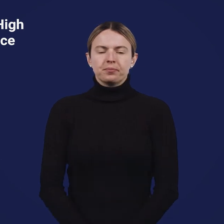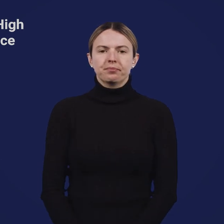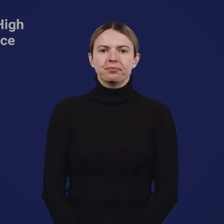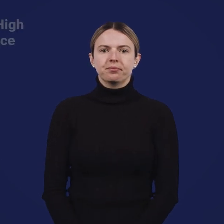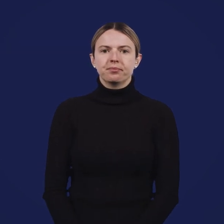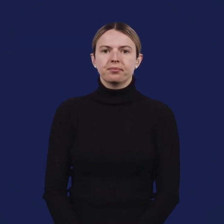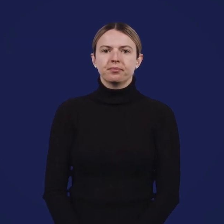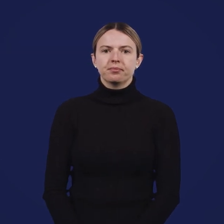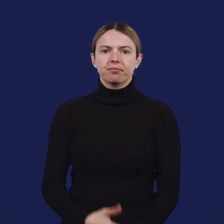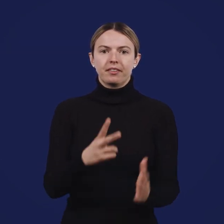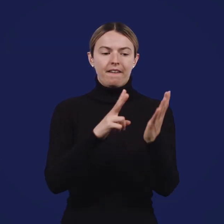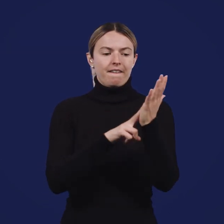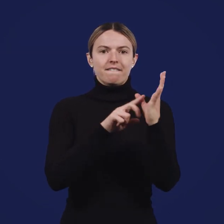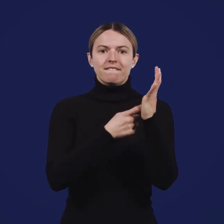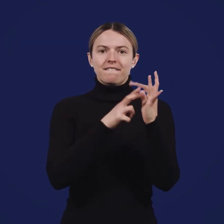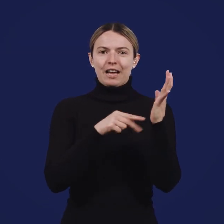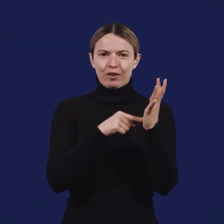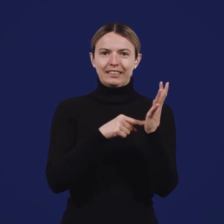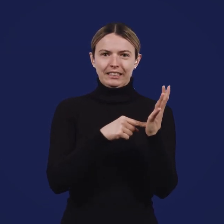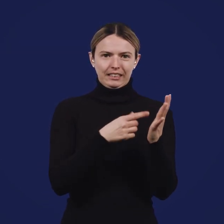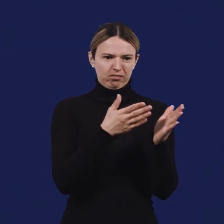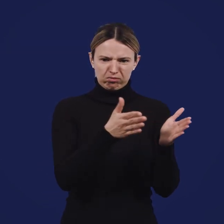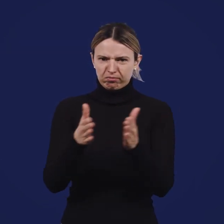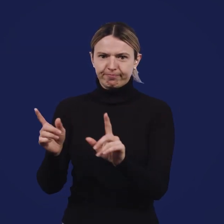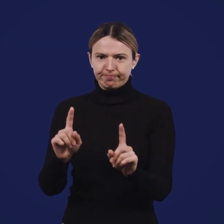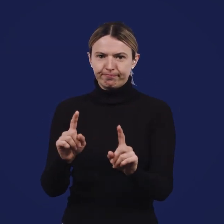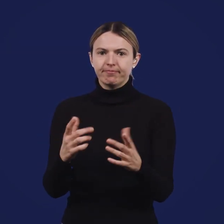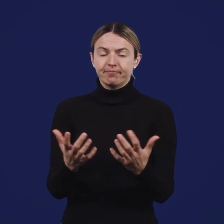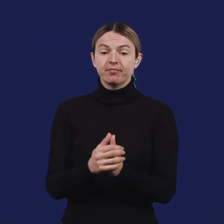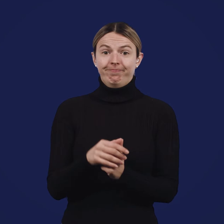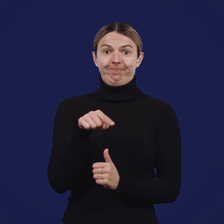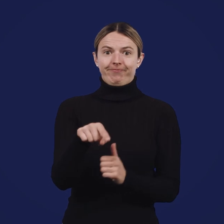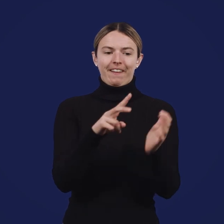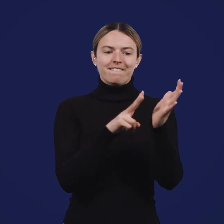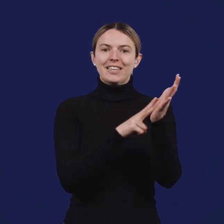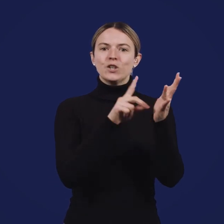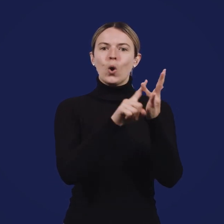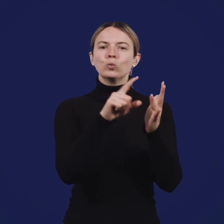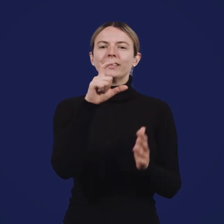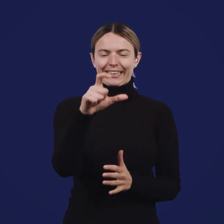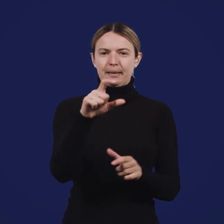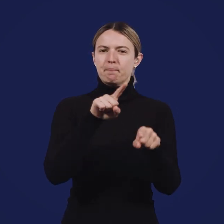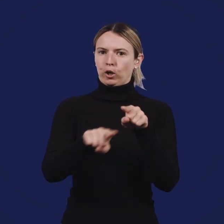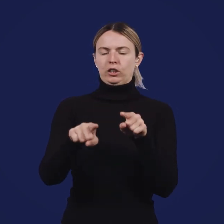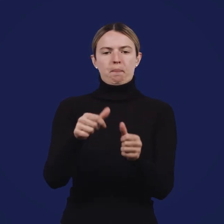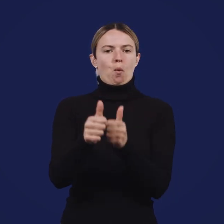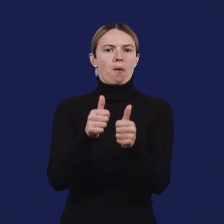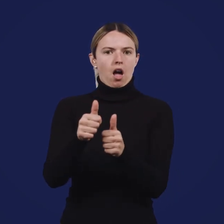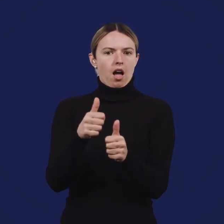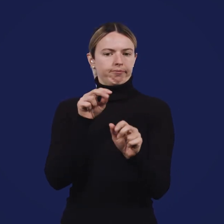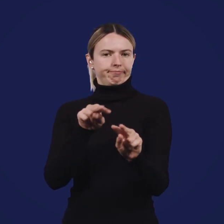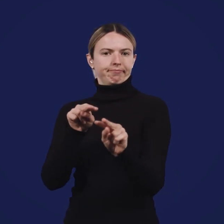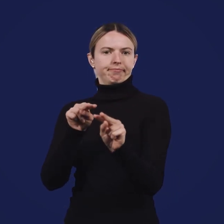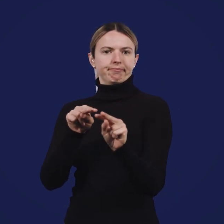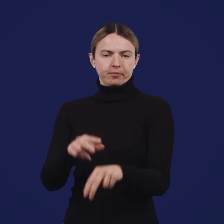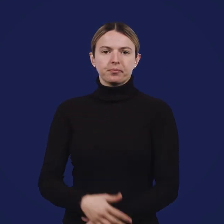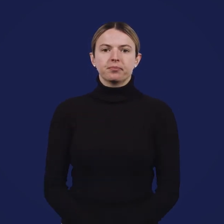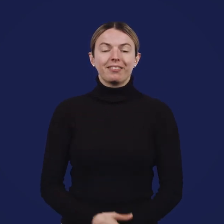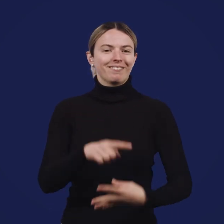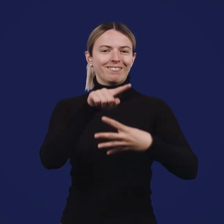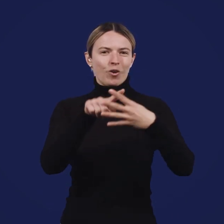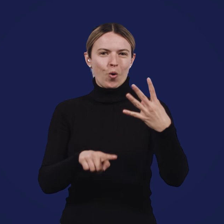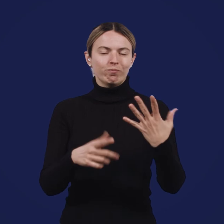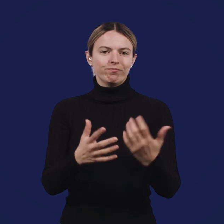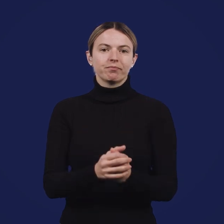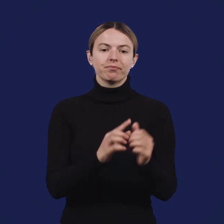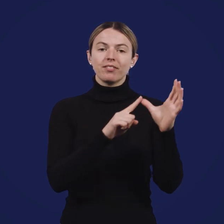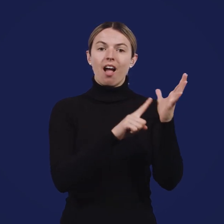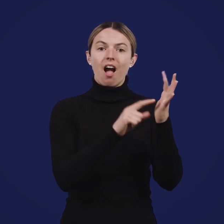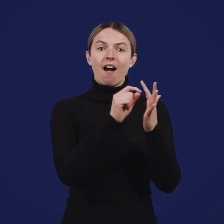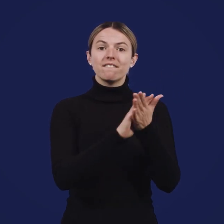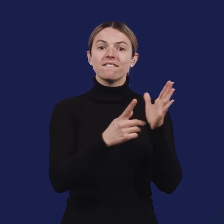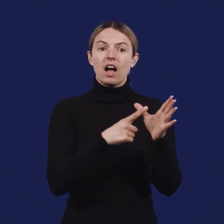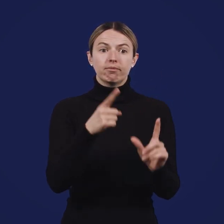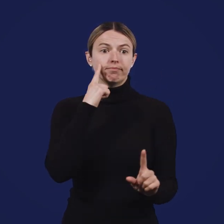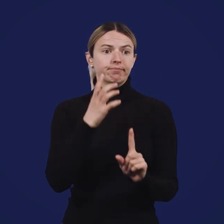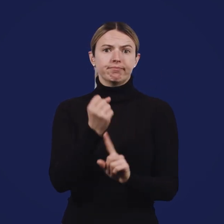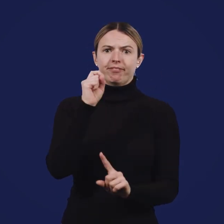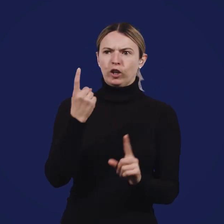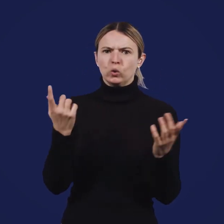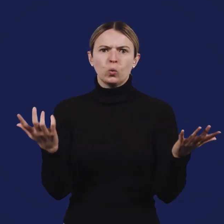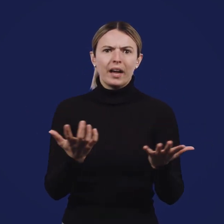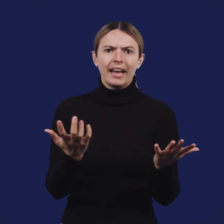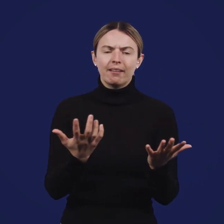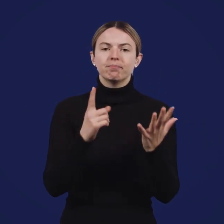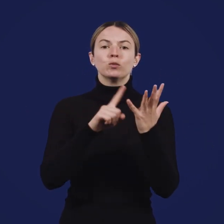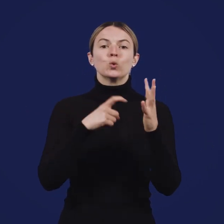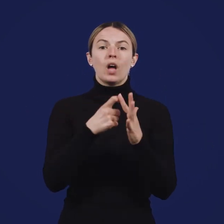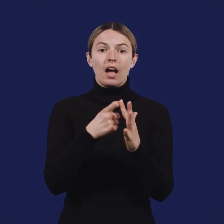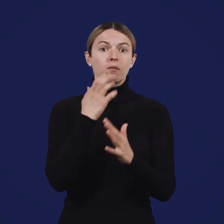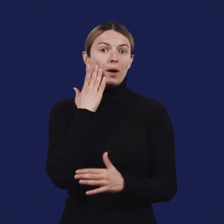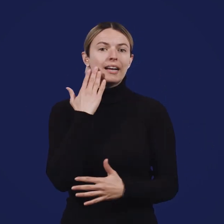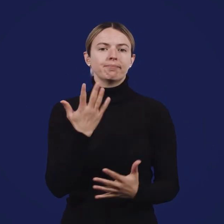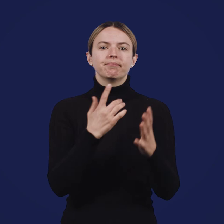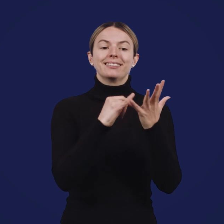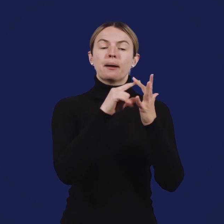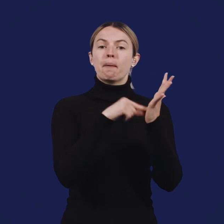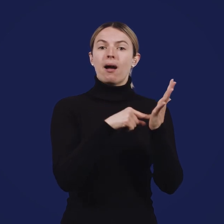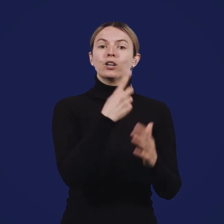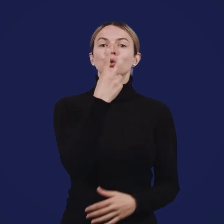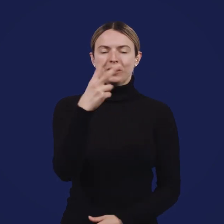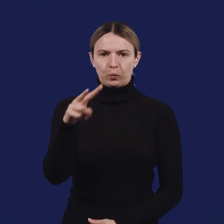The variants in VOC include: Alpha which was first detected in the UK in September 2020.